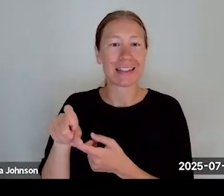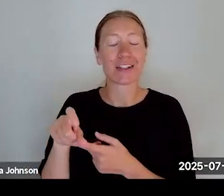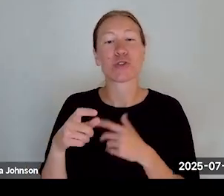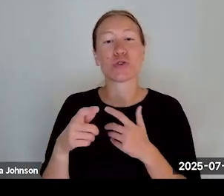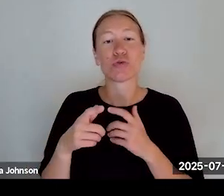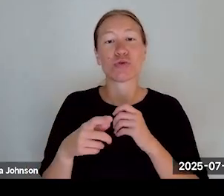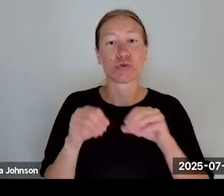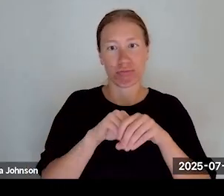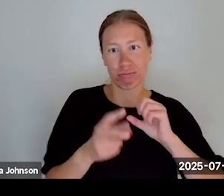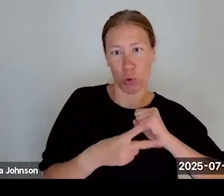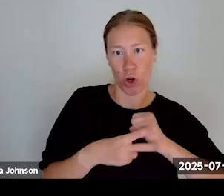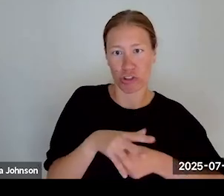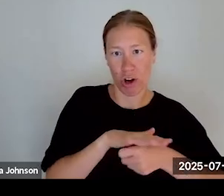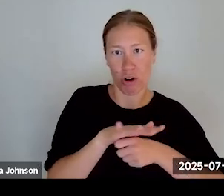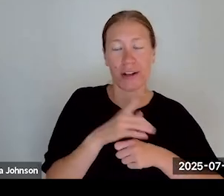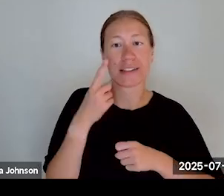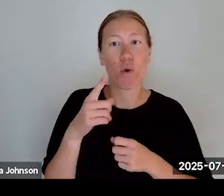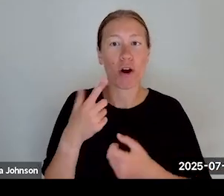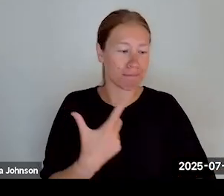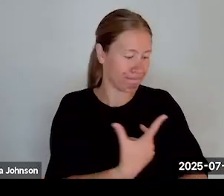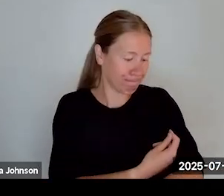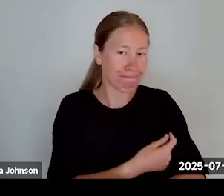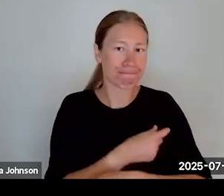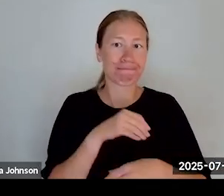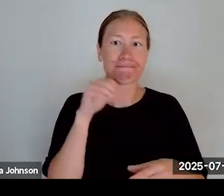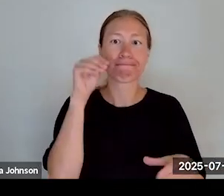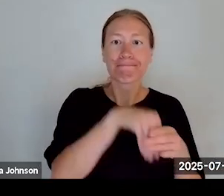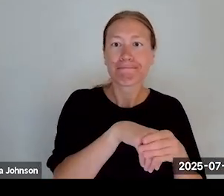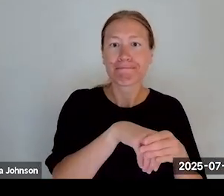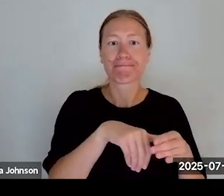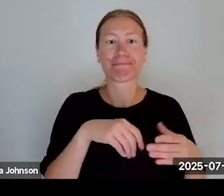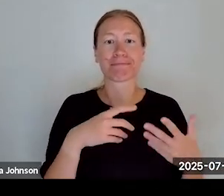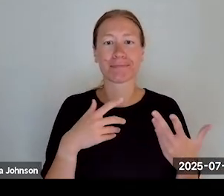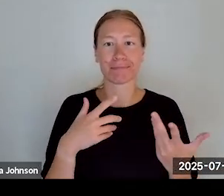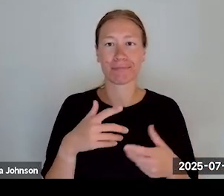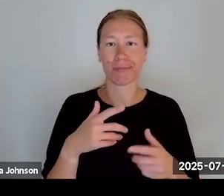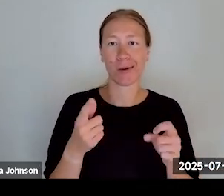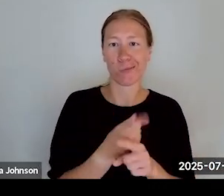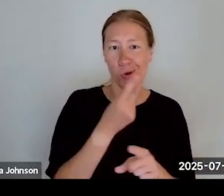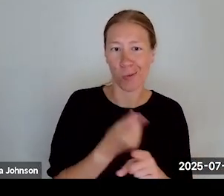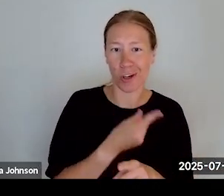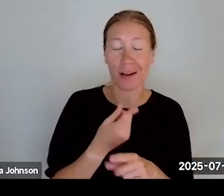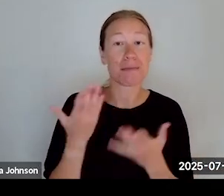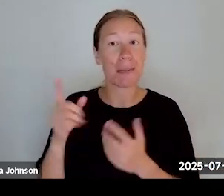as well as syringe disposal containers. They may also need access to private spaces for testing their blood sugar